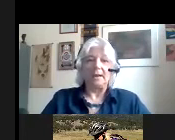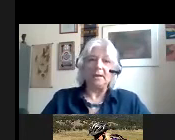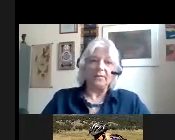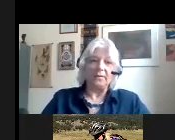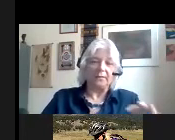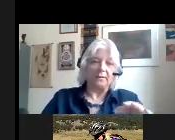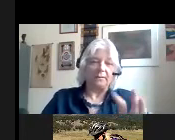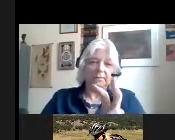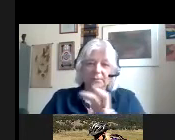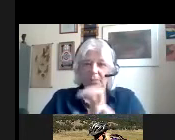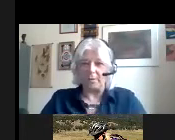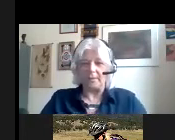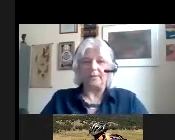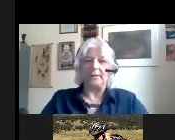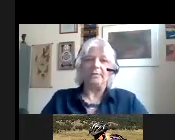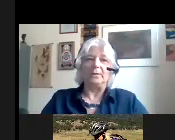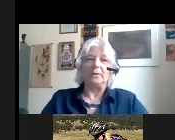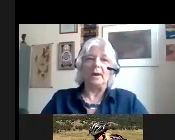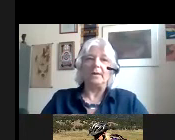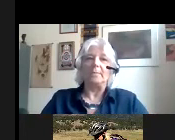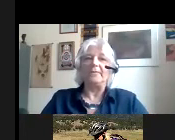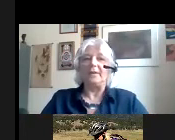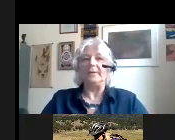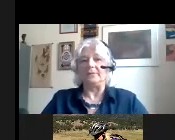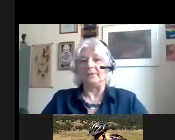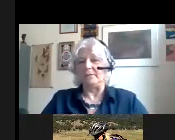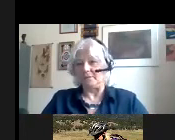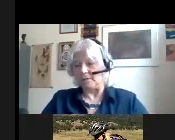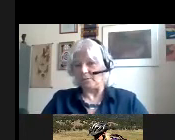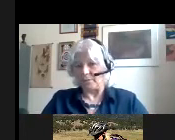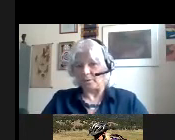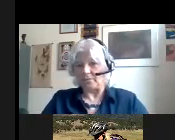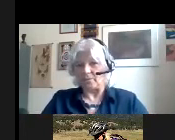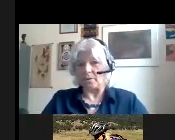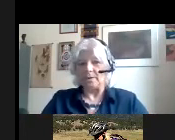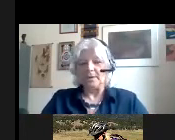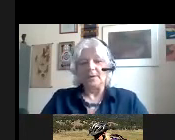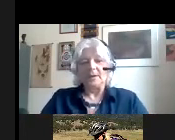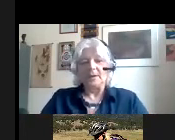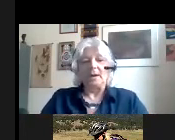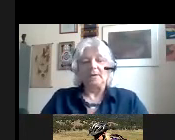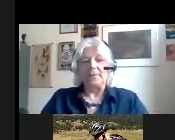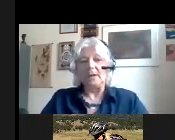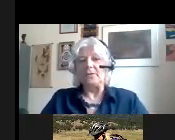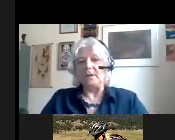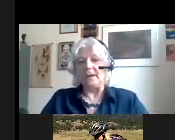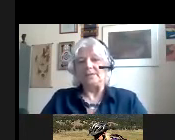And even if they're somewhere around there, even a little higher, my family has earned everything that we worked for, and/or has the belief